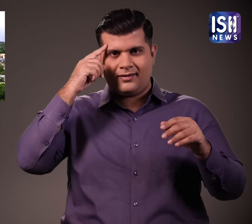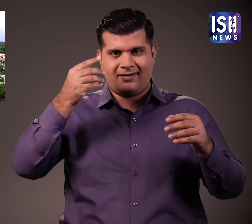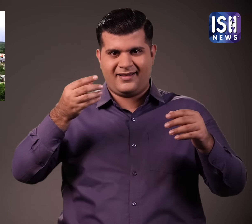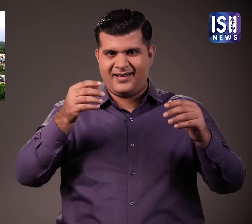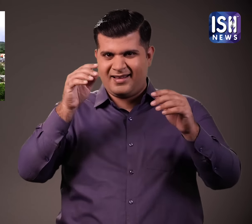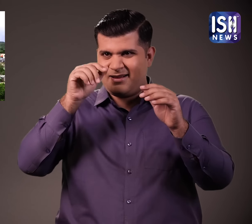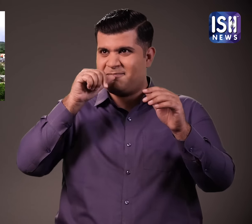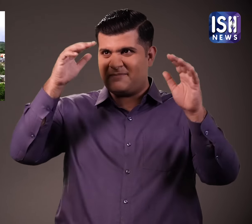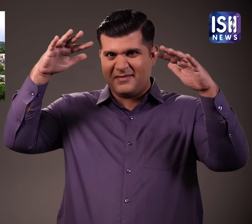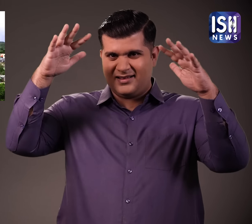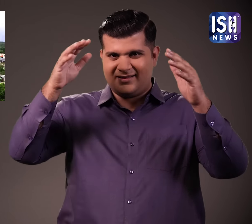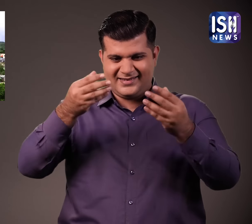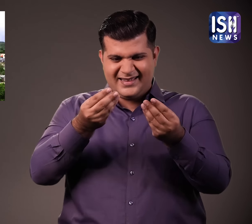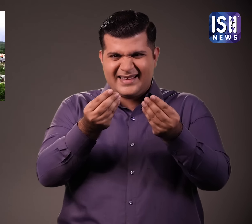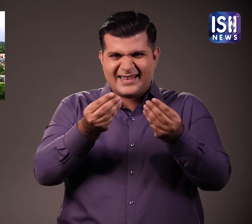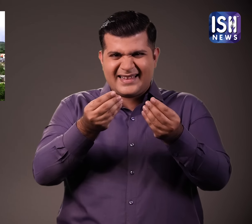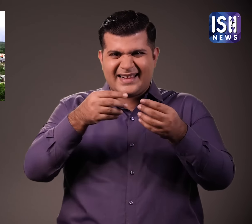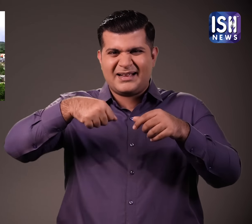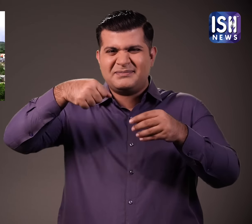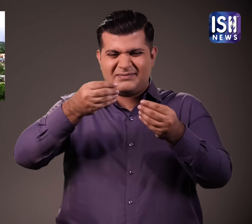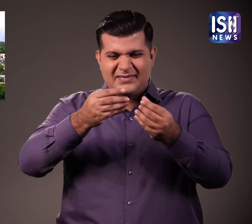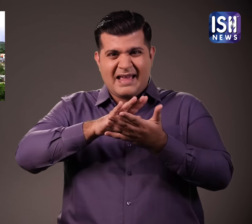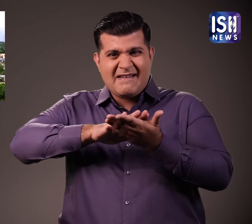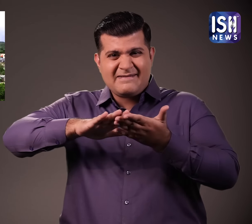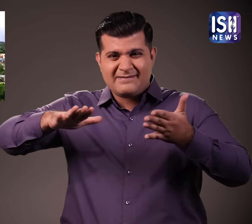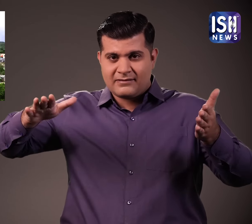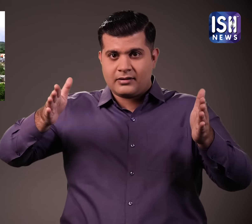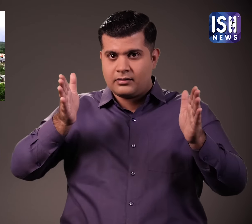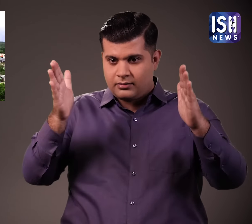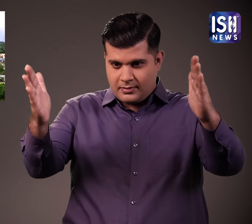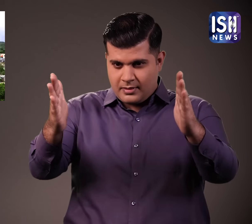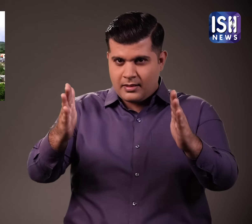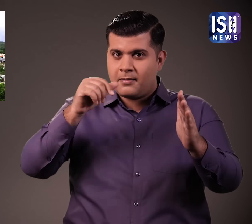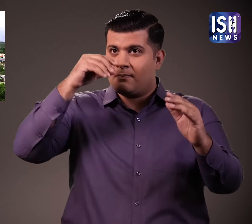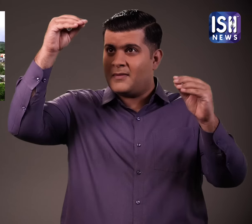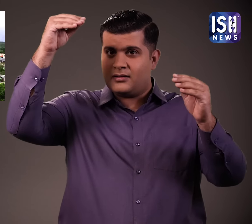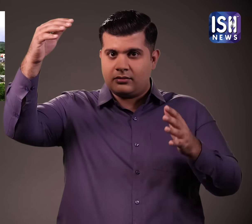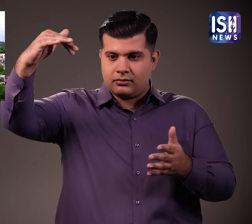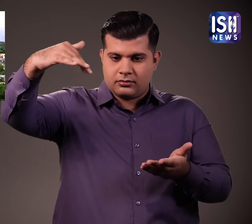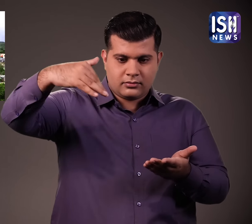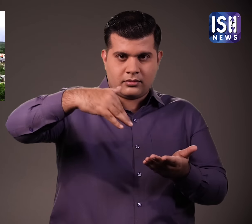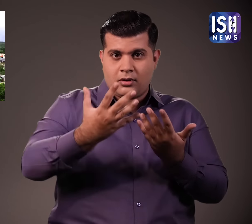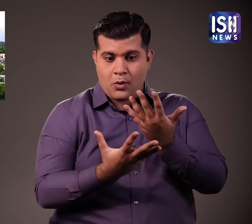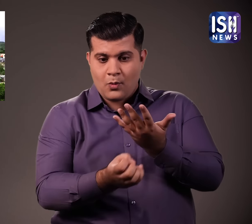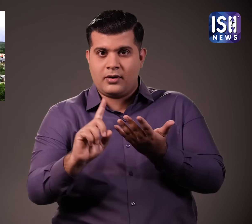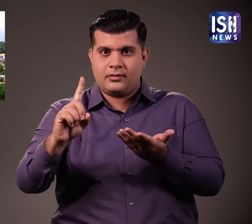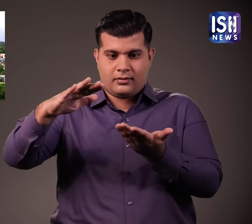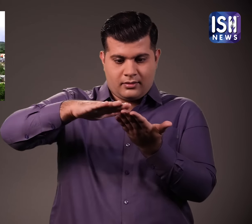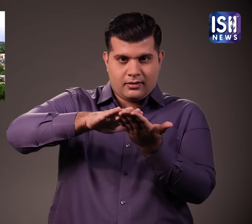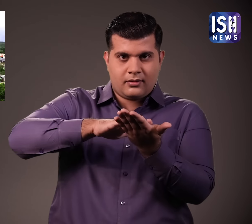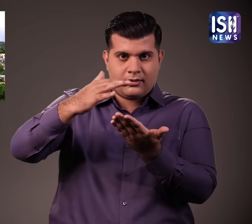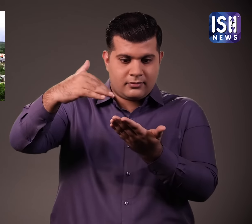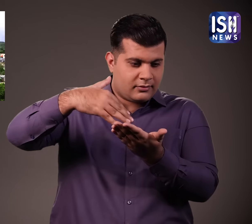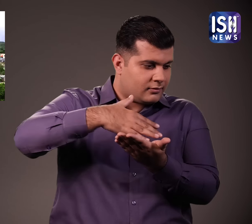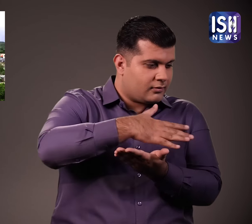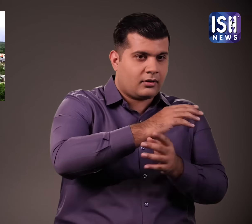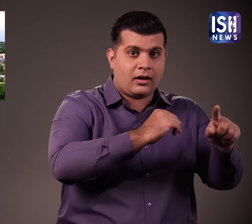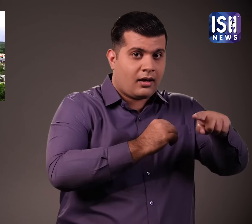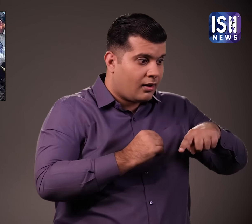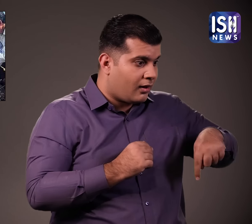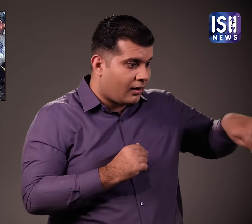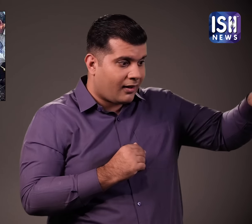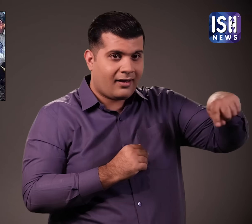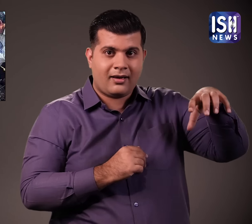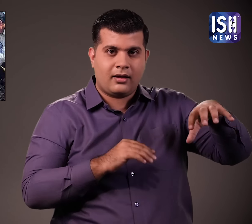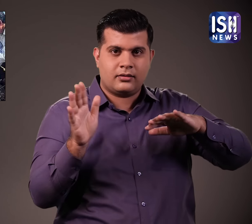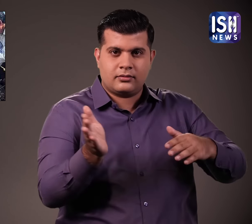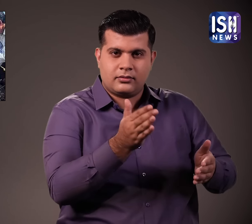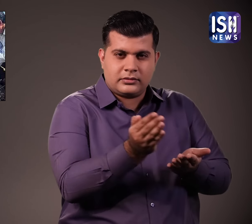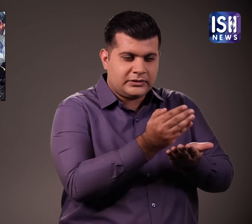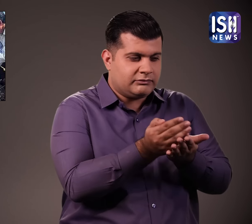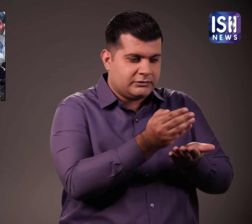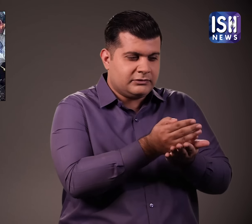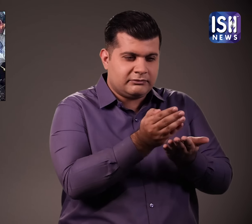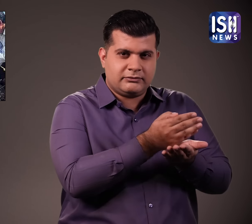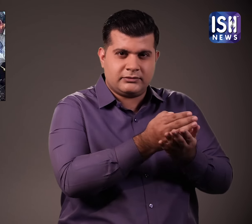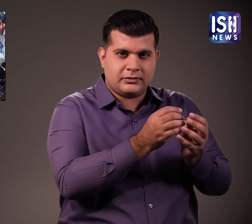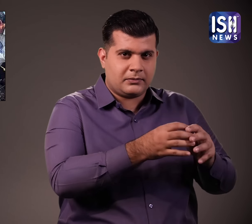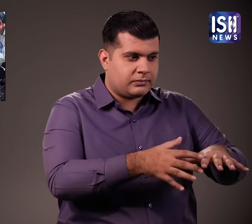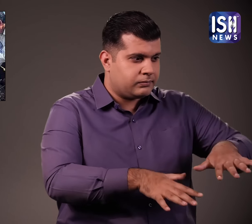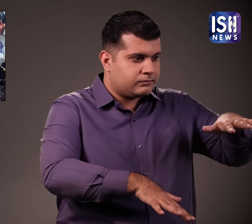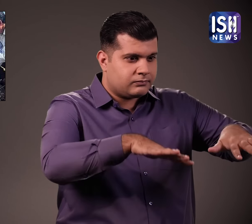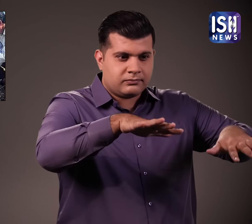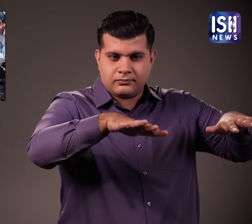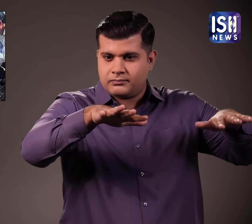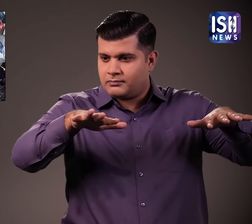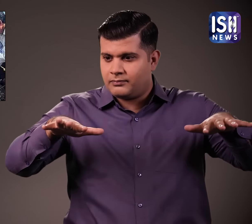a land area was created that channels rainfall to nearby waterbodies.